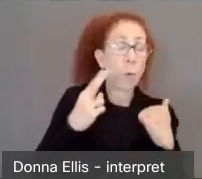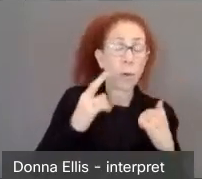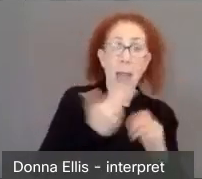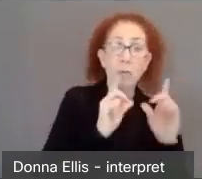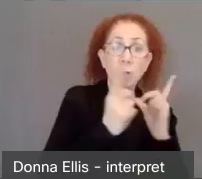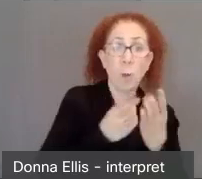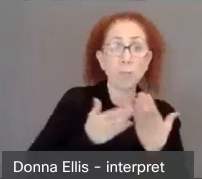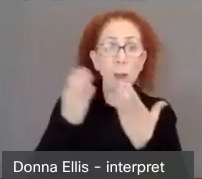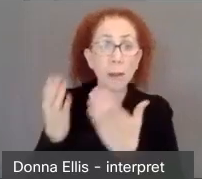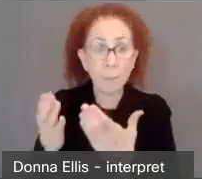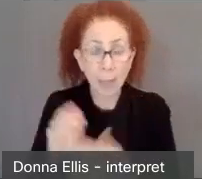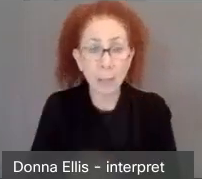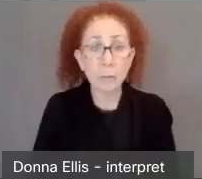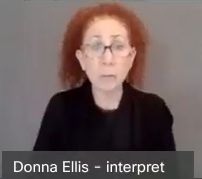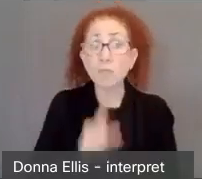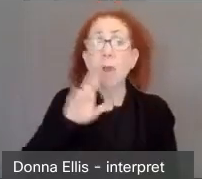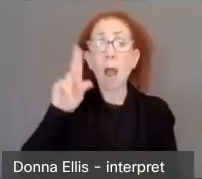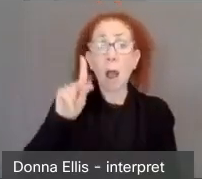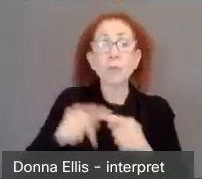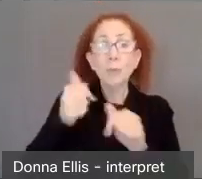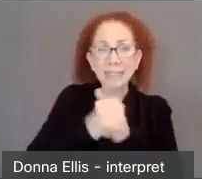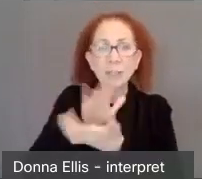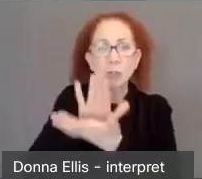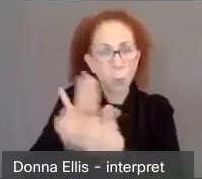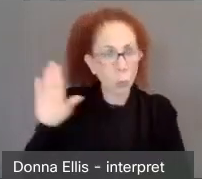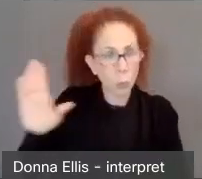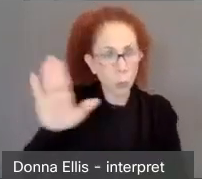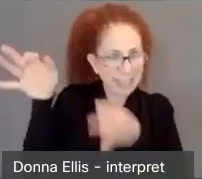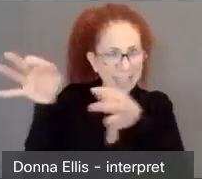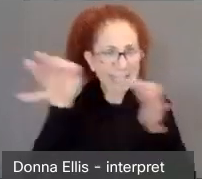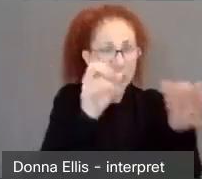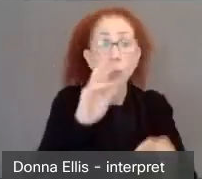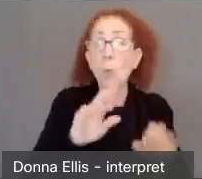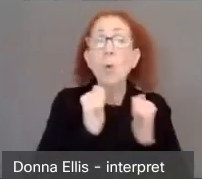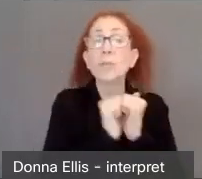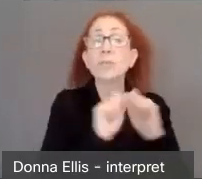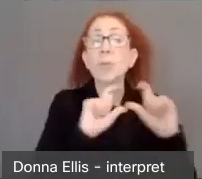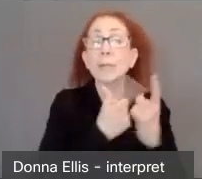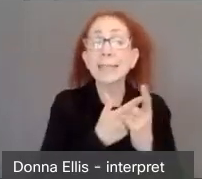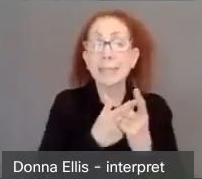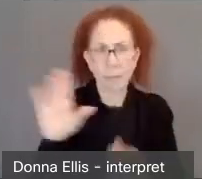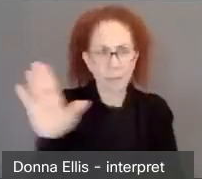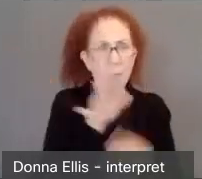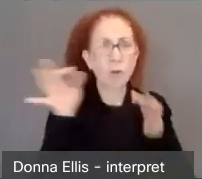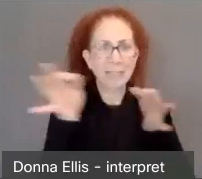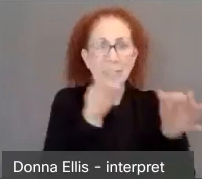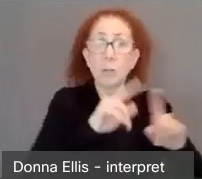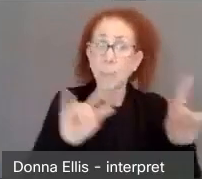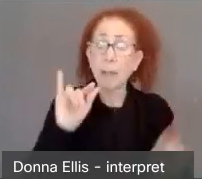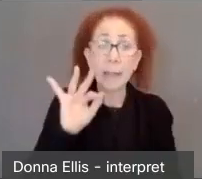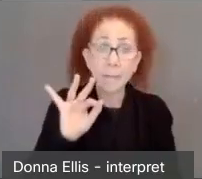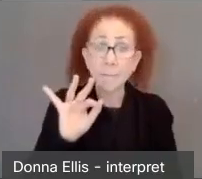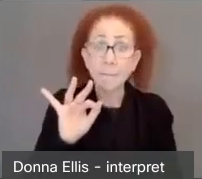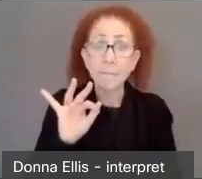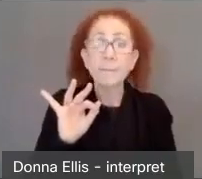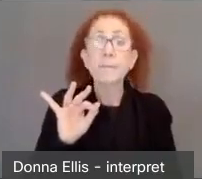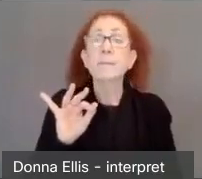it will be up to the schools or the sports league, for instance, but if individuals do not want to